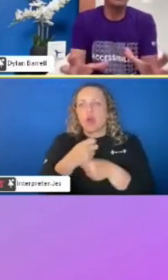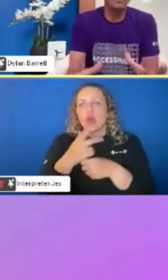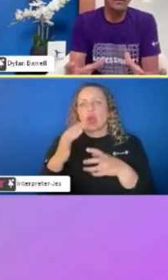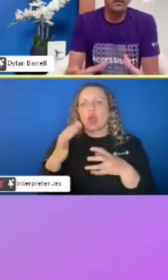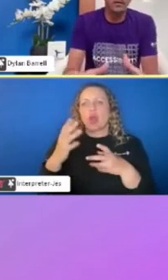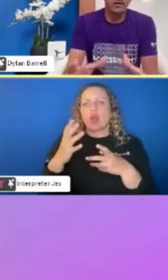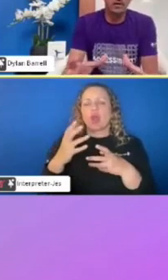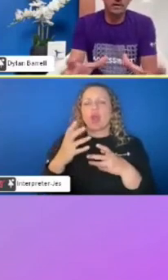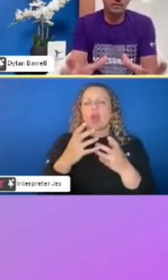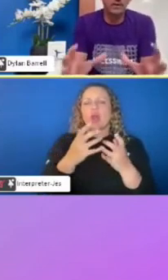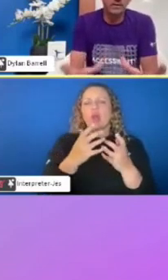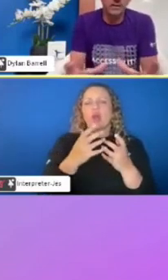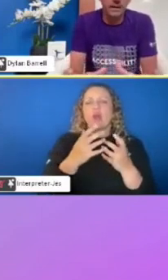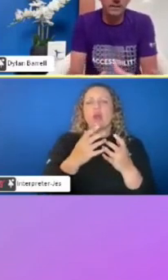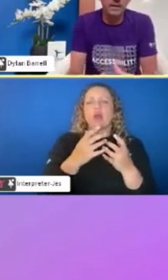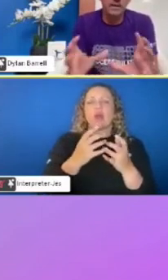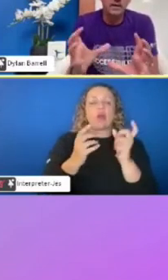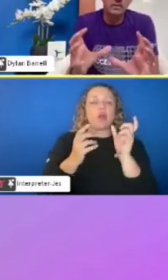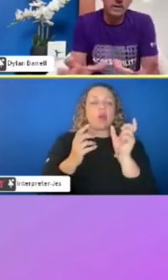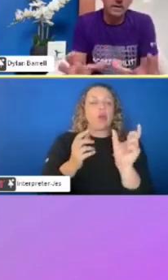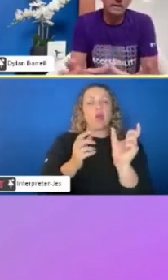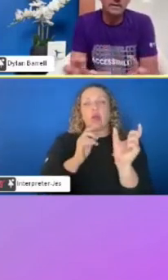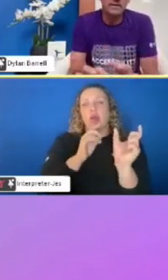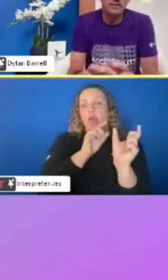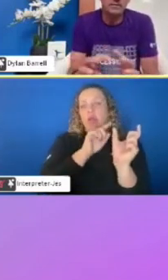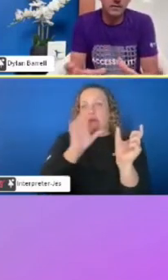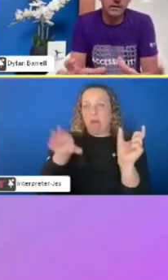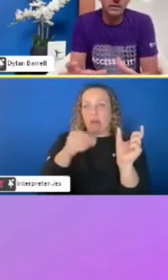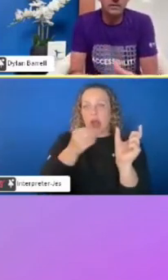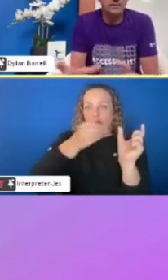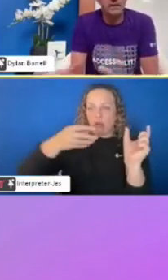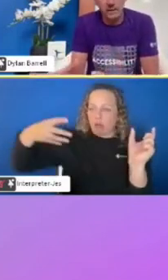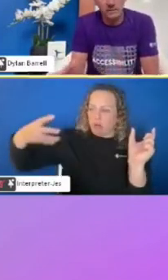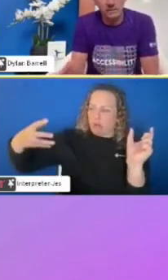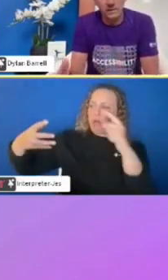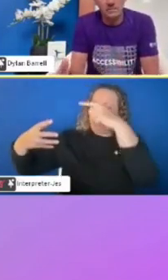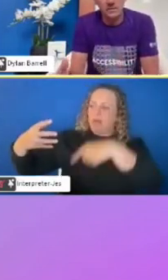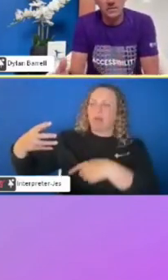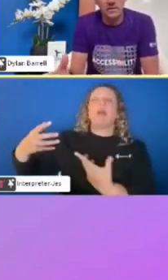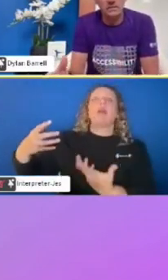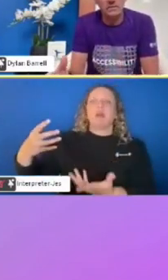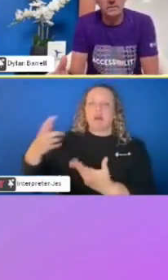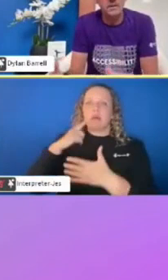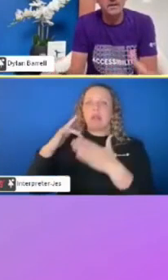with your component library, creating these configurations and making them available to your dev teams